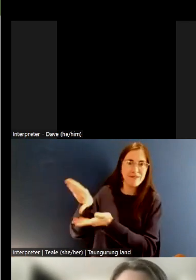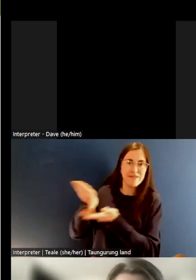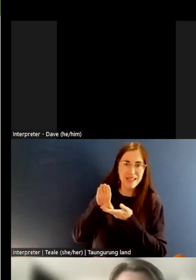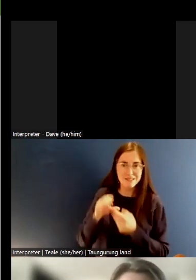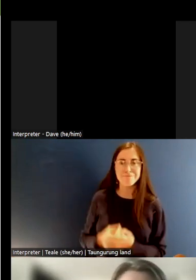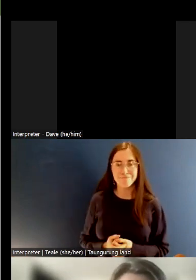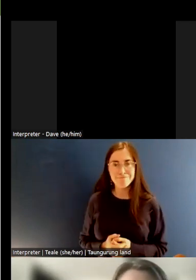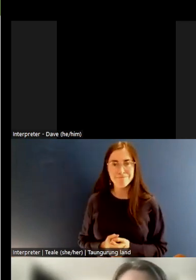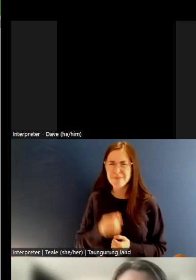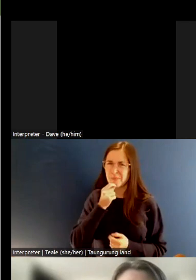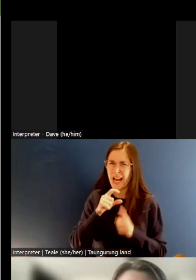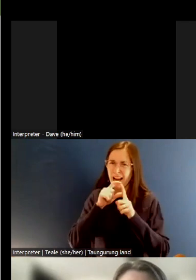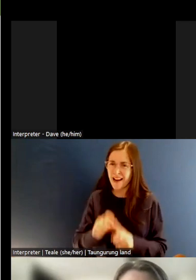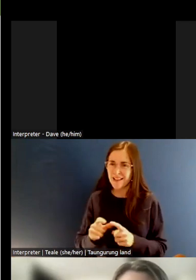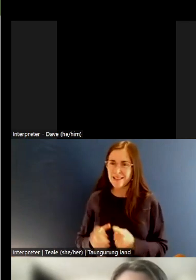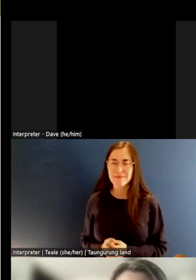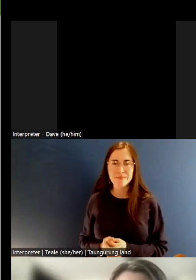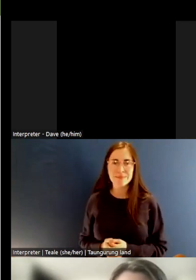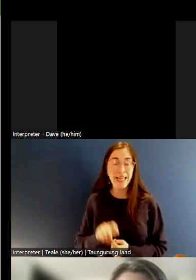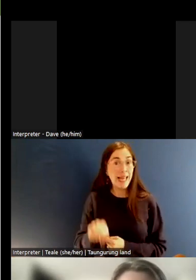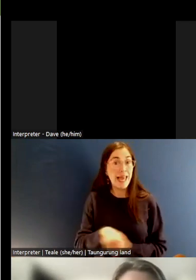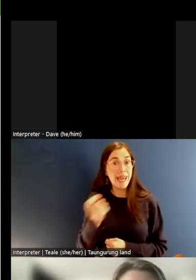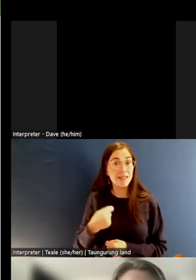I'm just gonna talk to you next, though, about some changes that are coming.